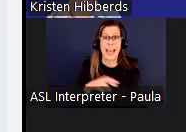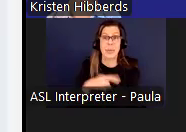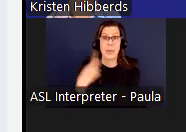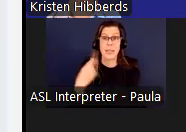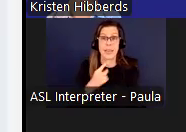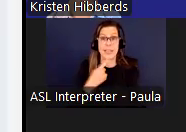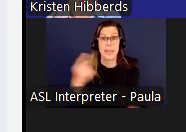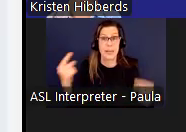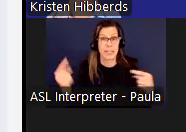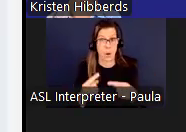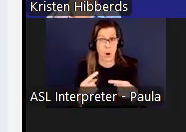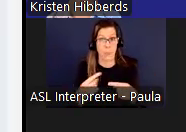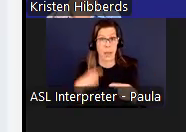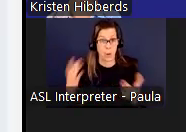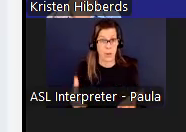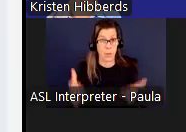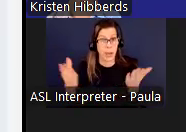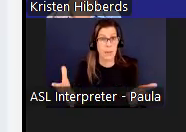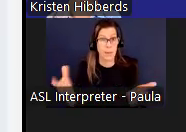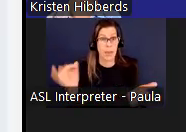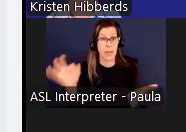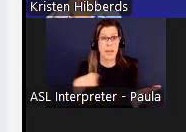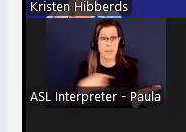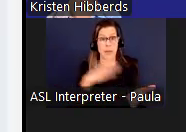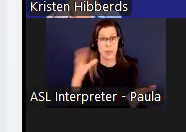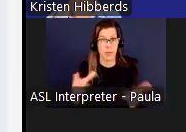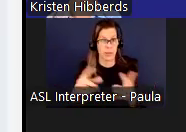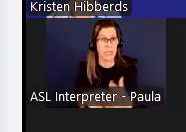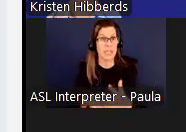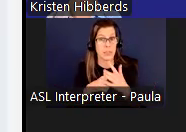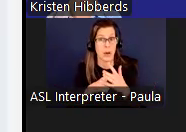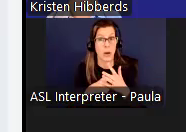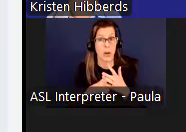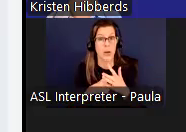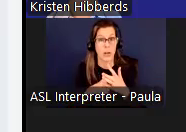And I would just recommend that if we're going to start kind of changing that